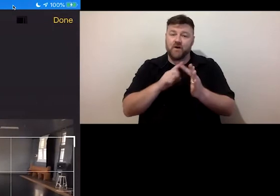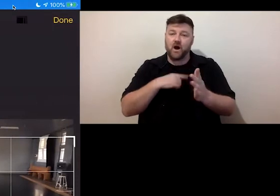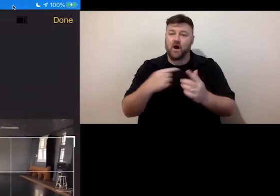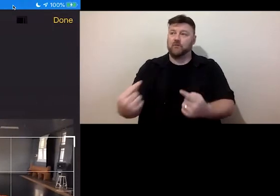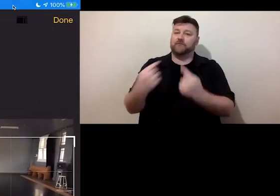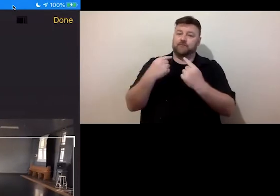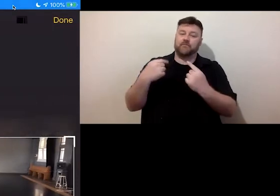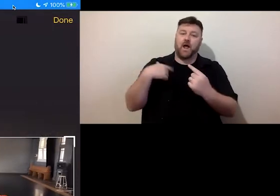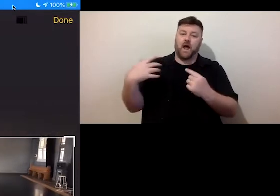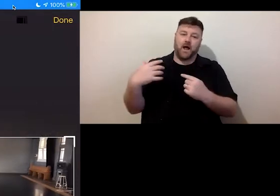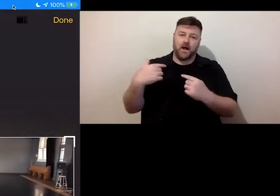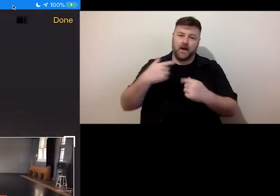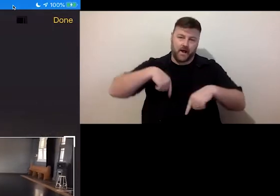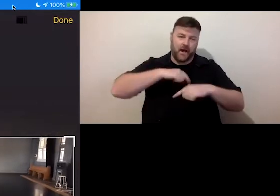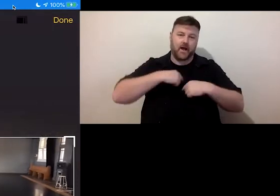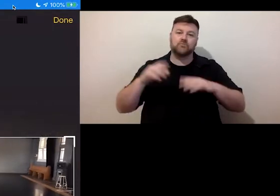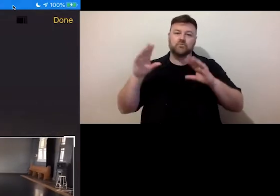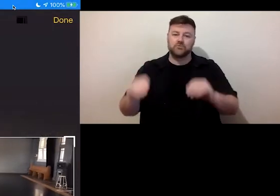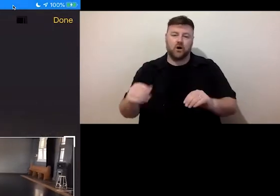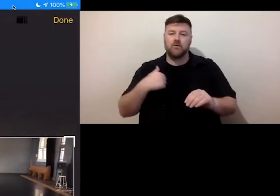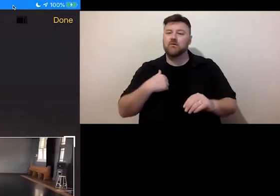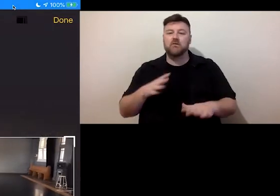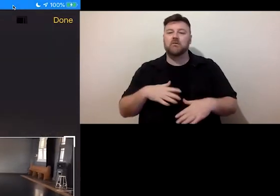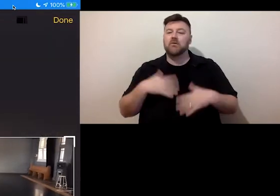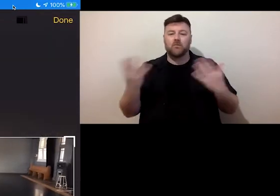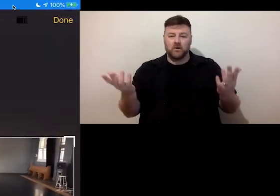is important? And I think the liberation of GIFs is another...